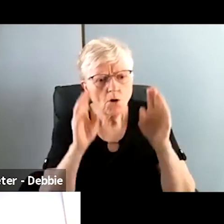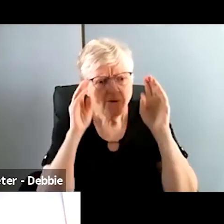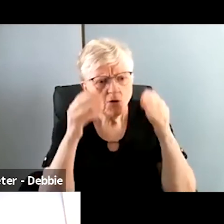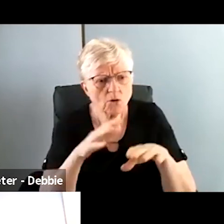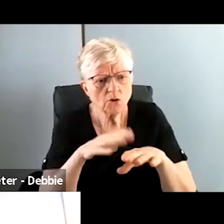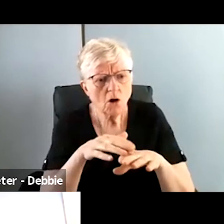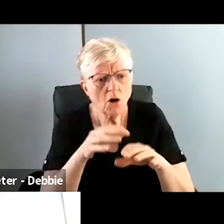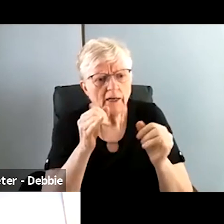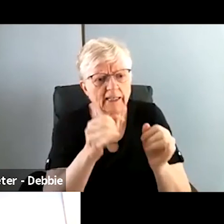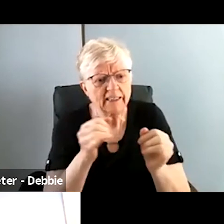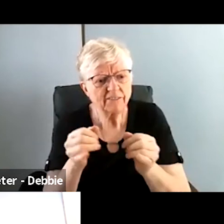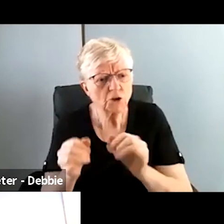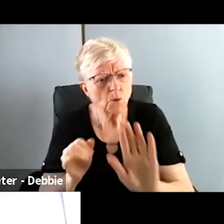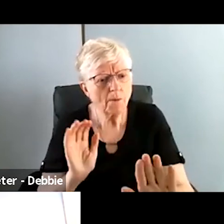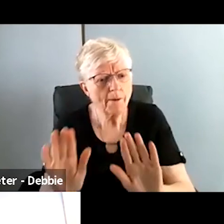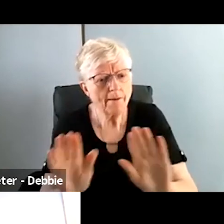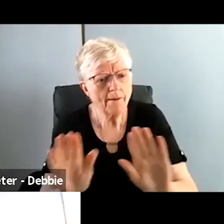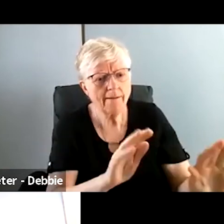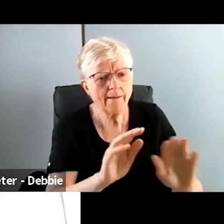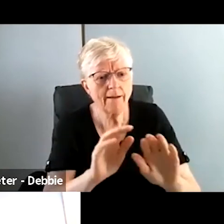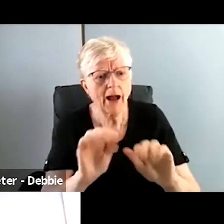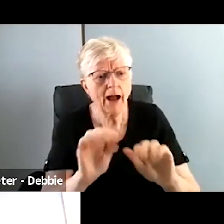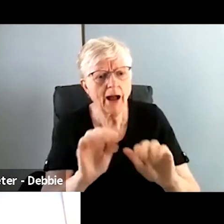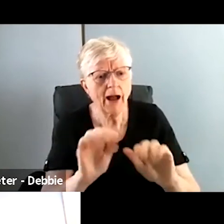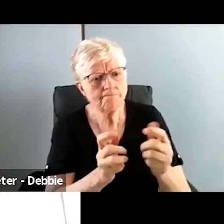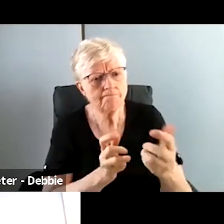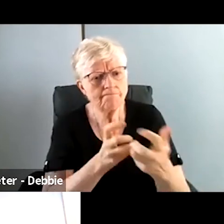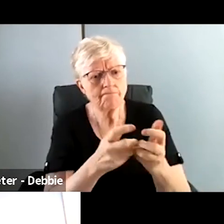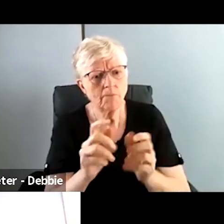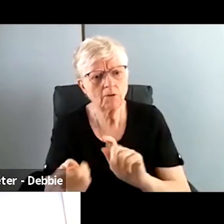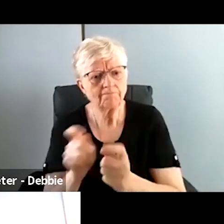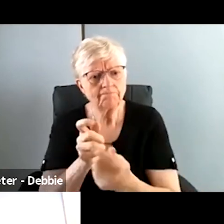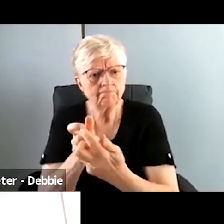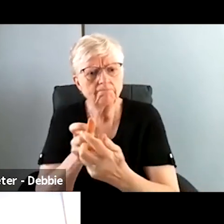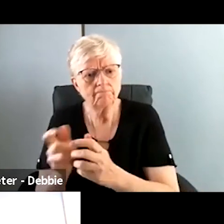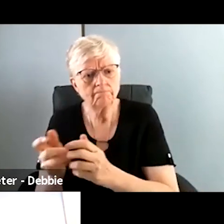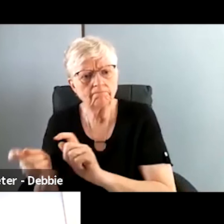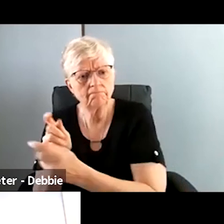SEE A LOT OF OTHER SIMILAR QUESTIONS THAT ARE REALLY